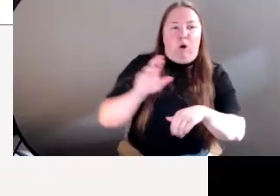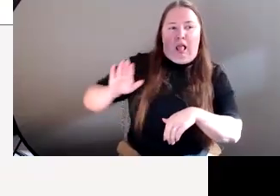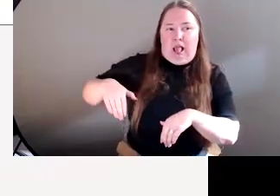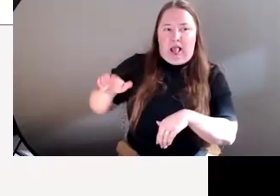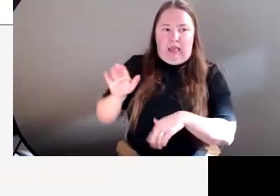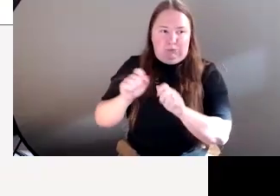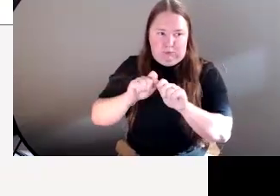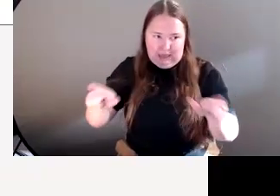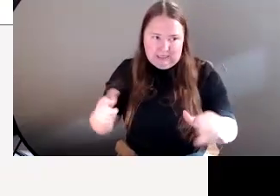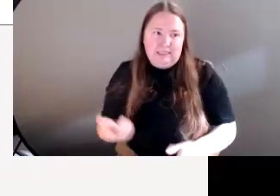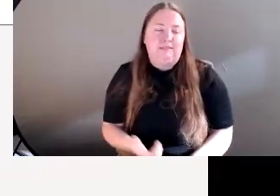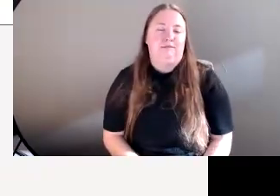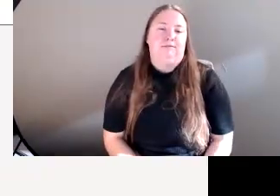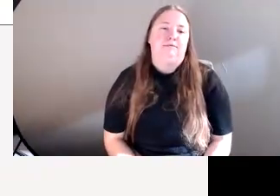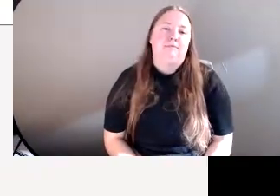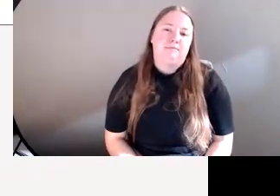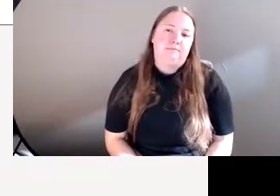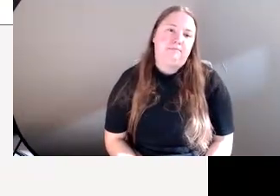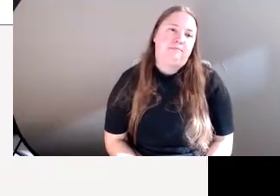in our Canvas.